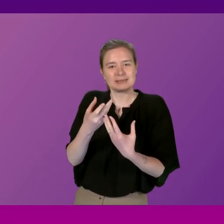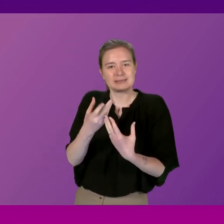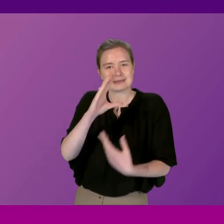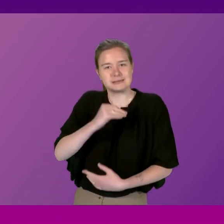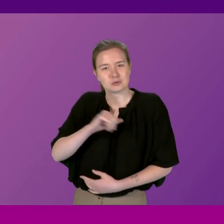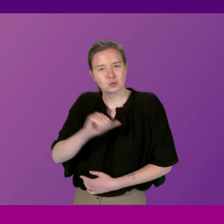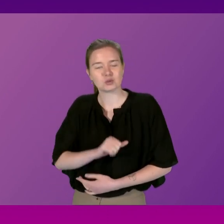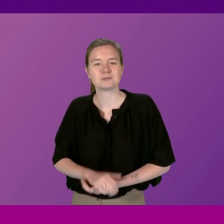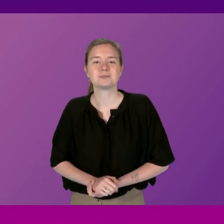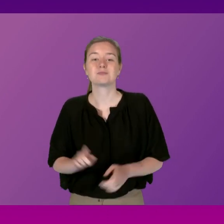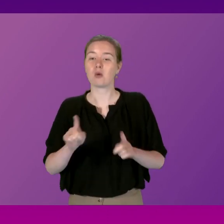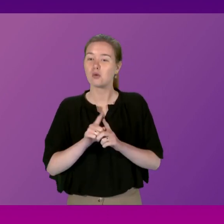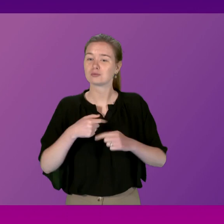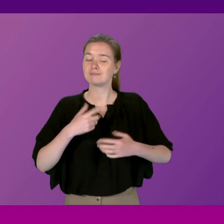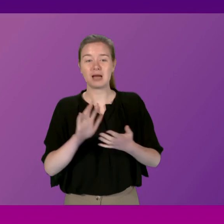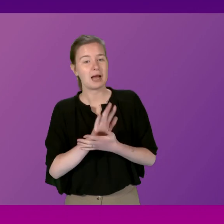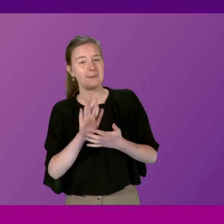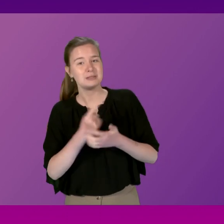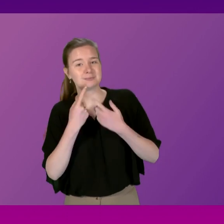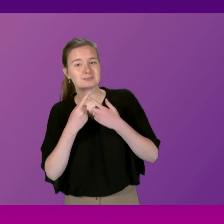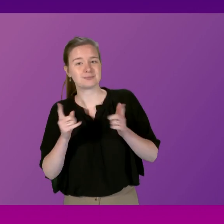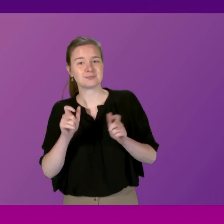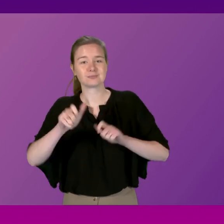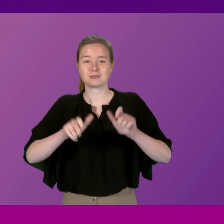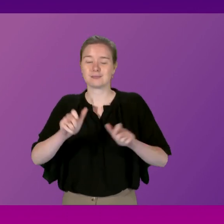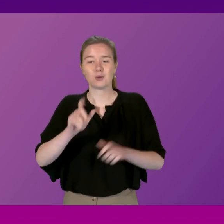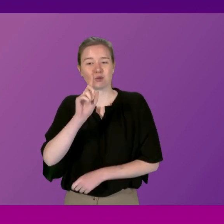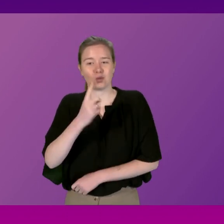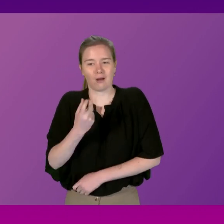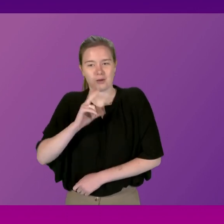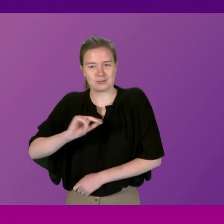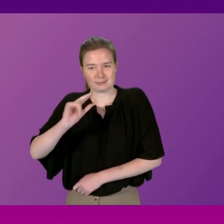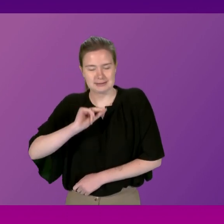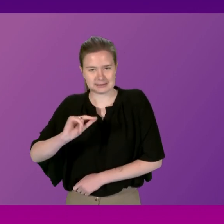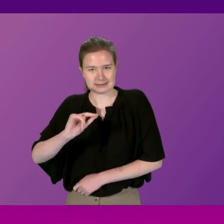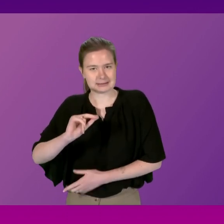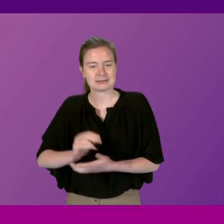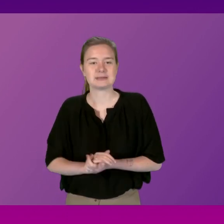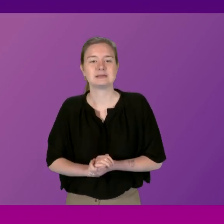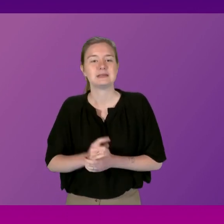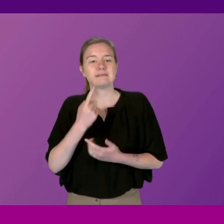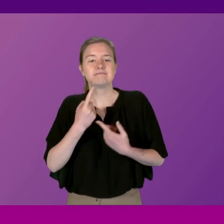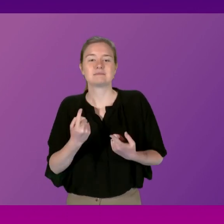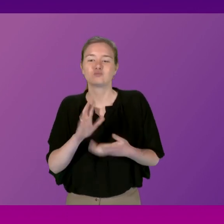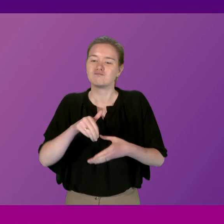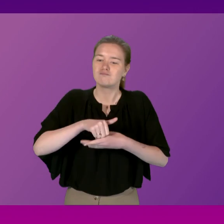I am delighted to speak for those who cannot speak, including fellow citizens such as my